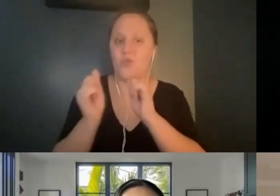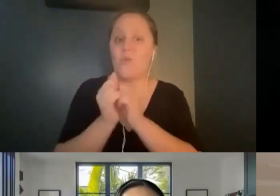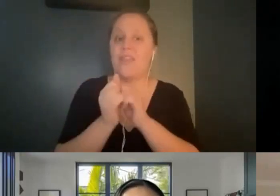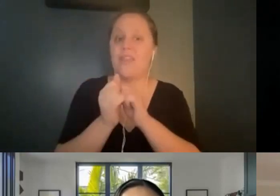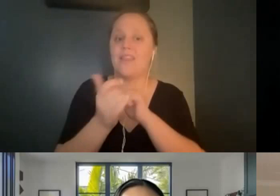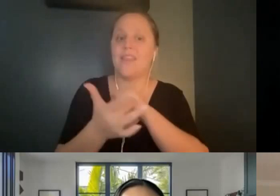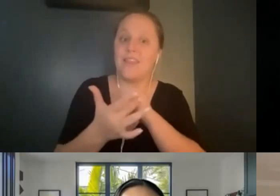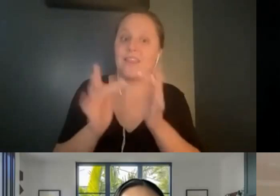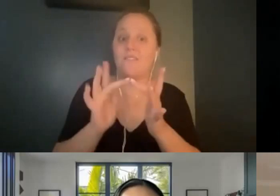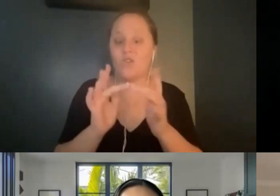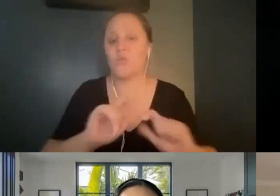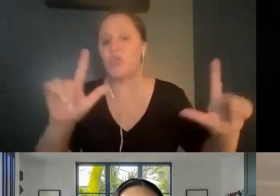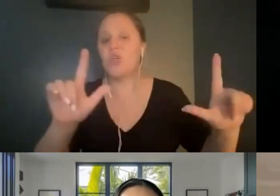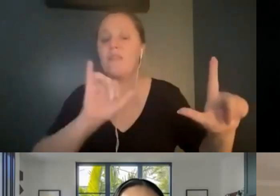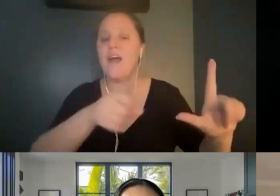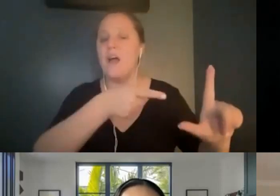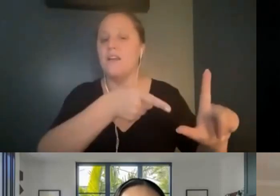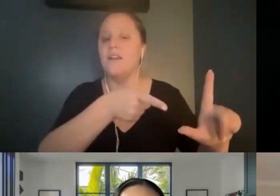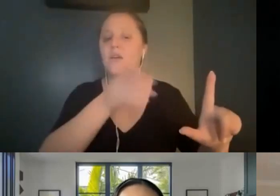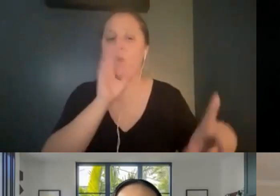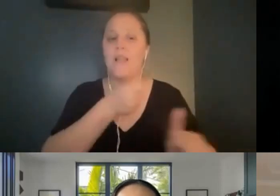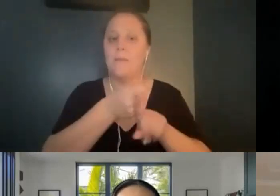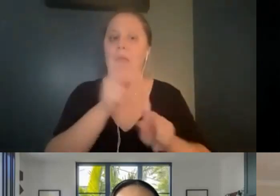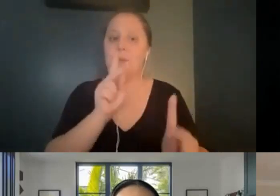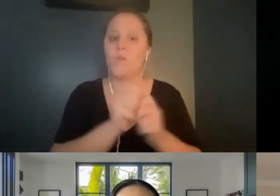how that impacts people with disabilities and their choice to